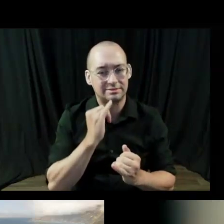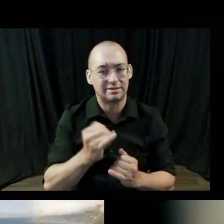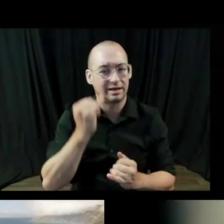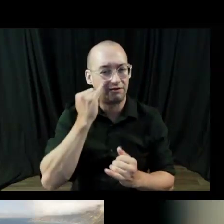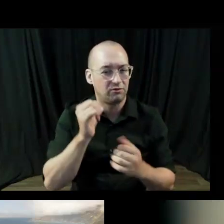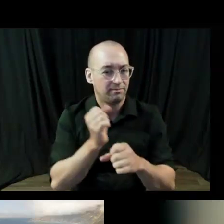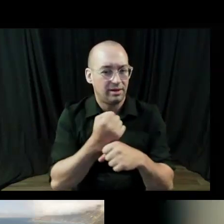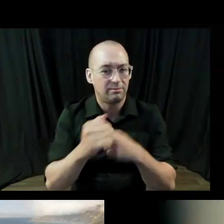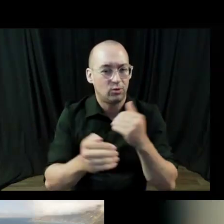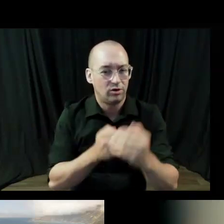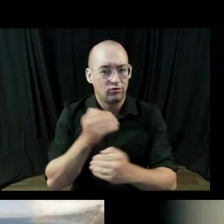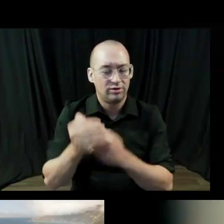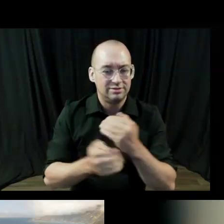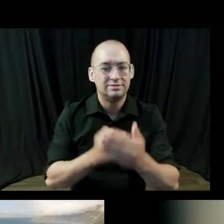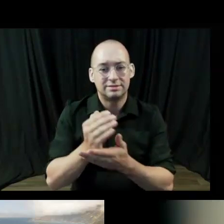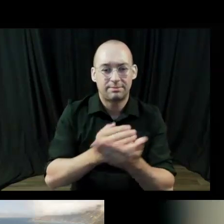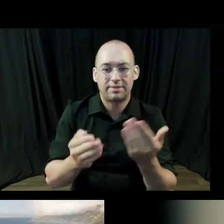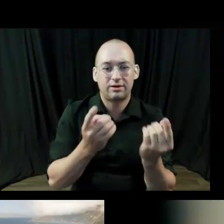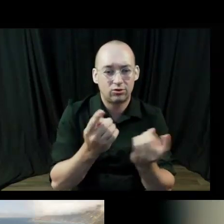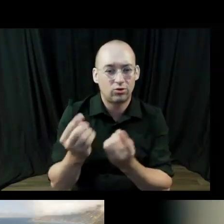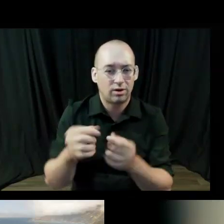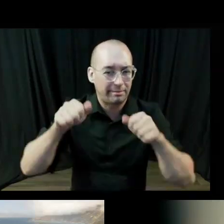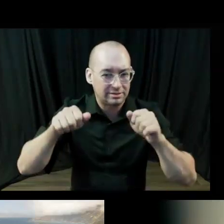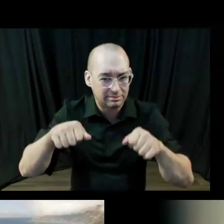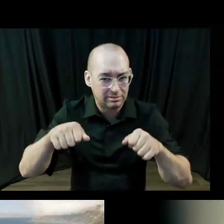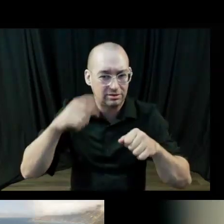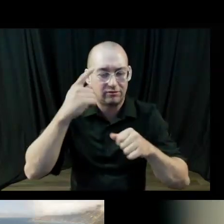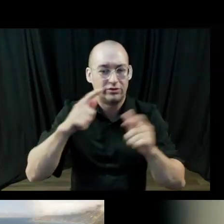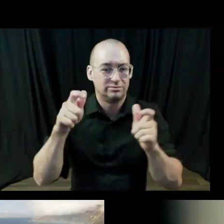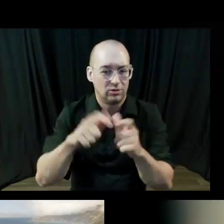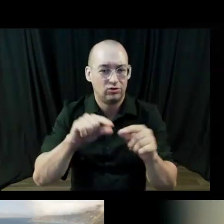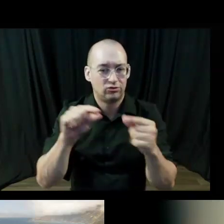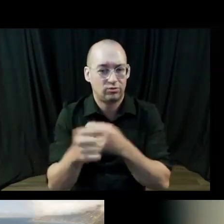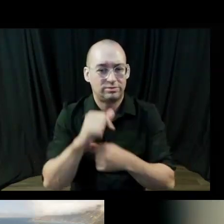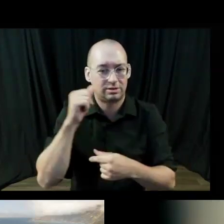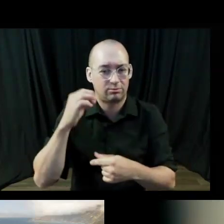something that is doable for small and emerging nonprofits that are trying to solve this problem